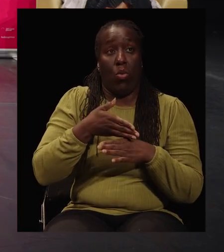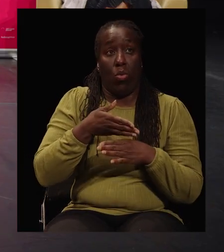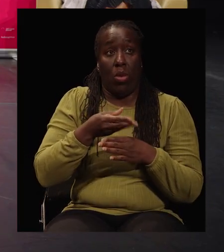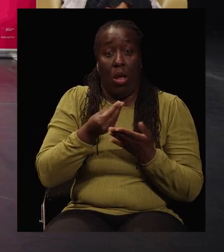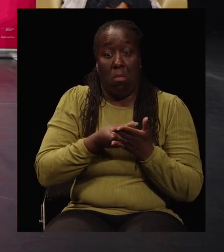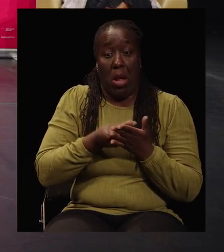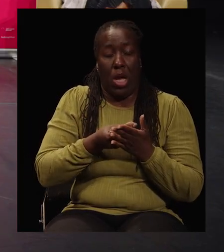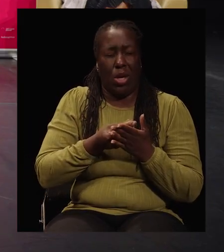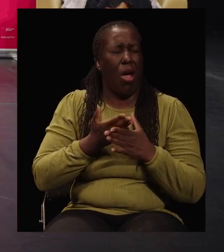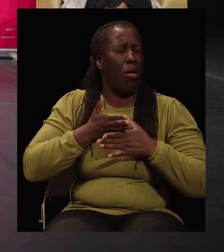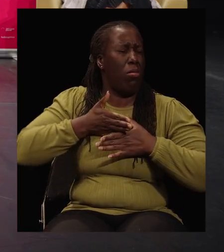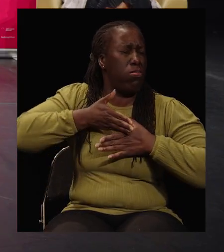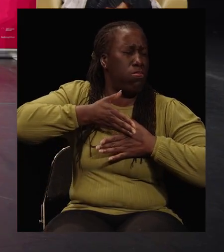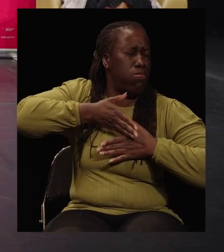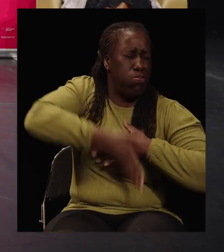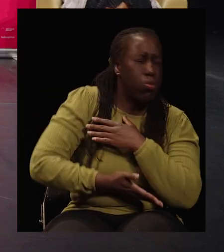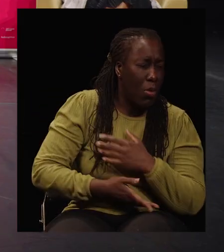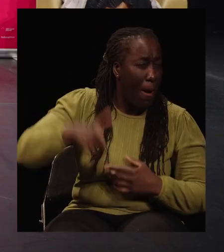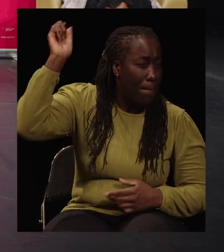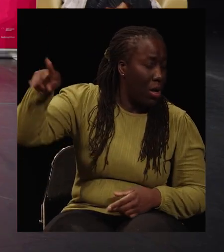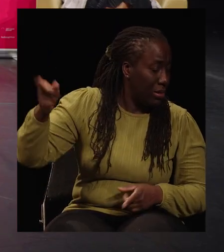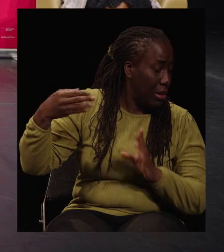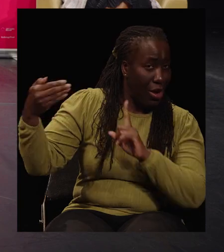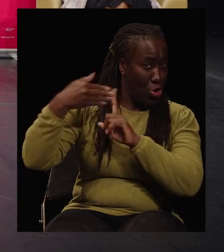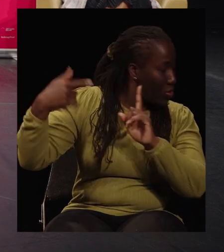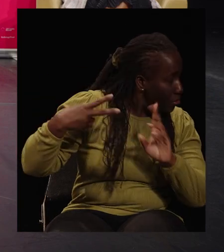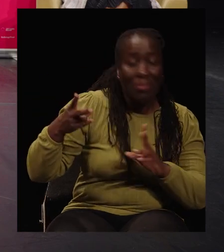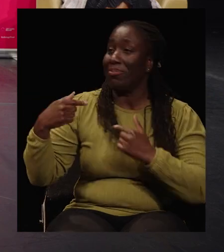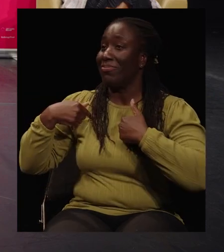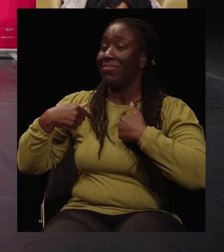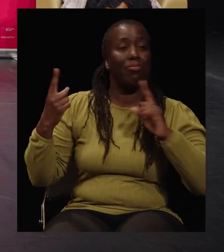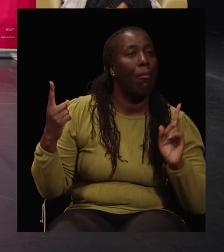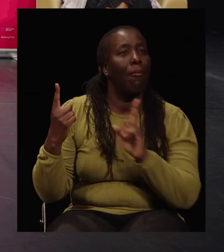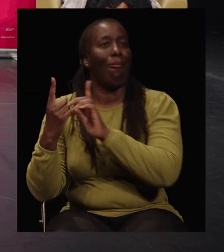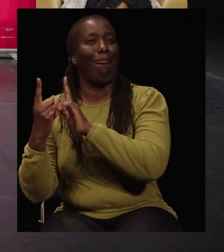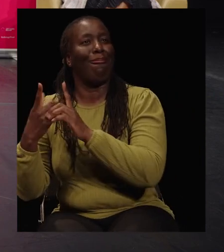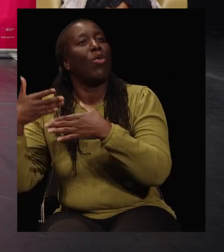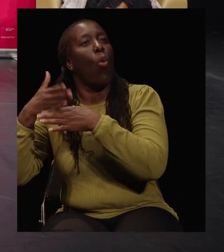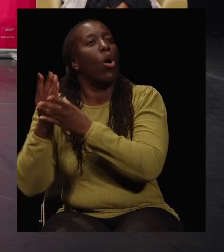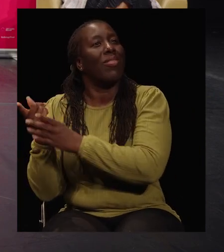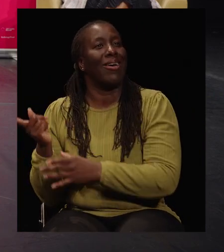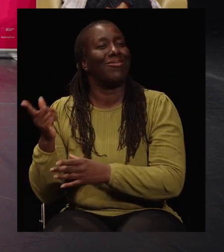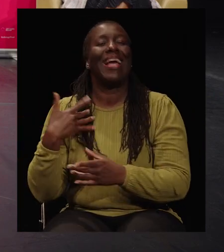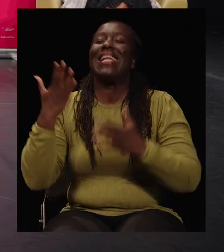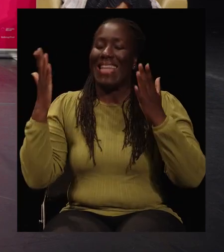and someone did champion me and that's great. But I just, now I feel like I'm in the system